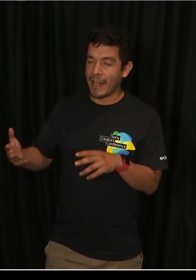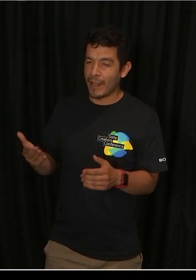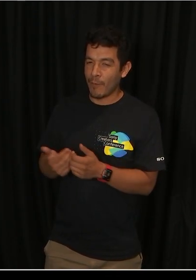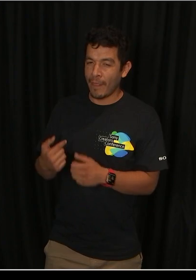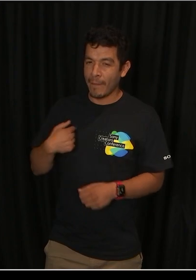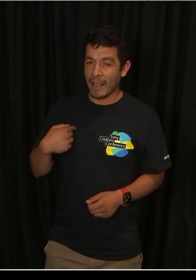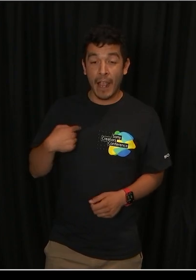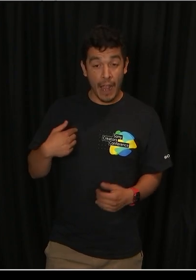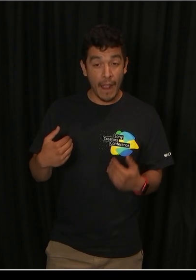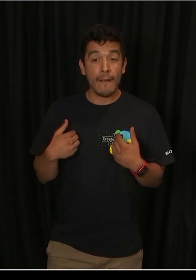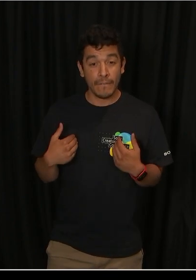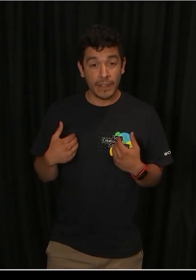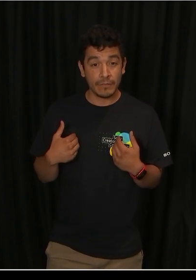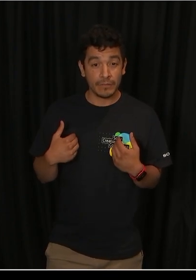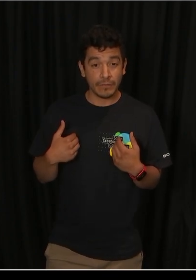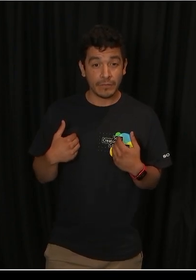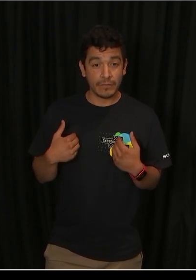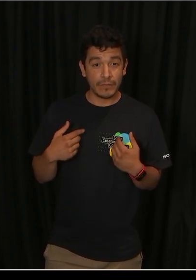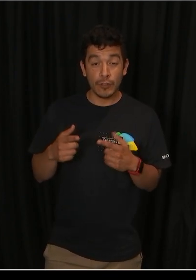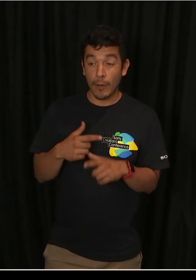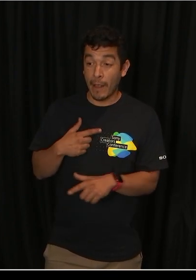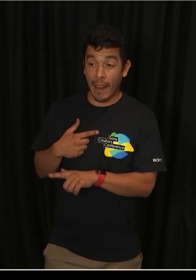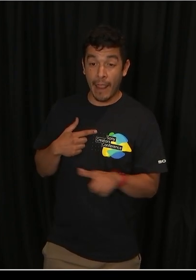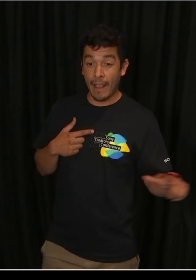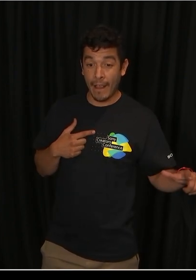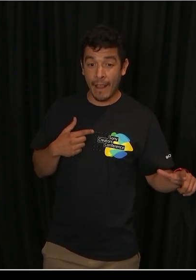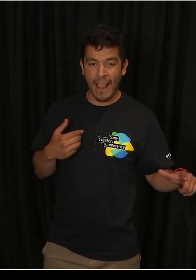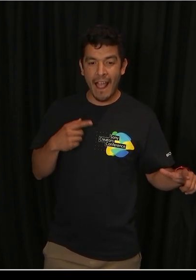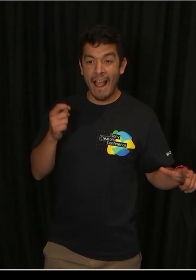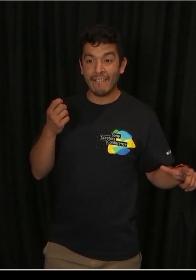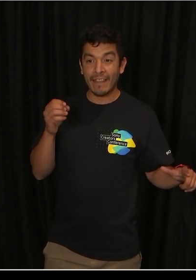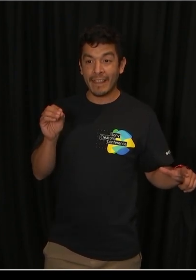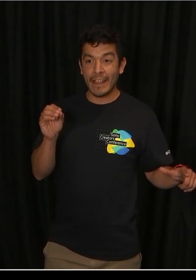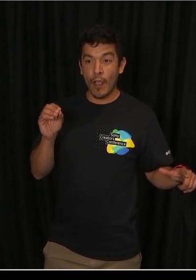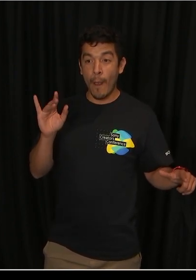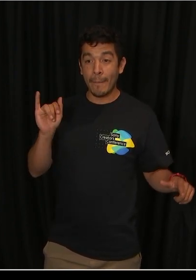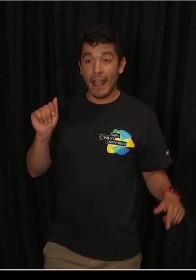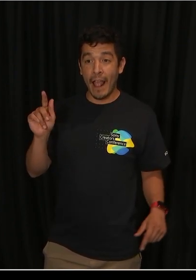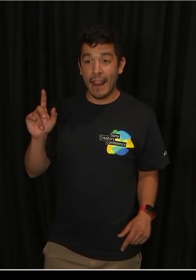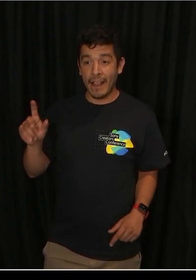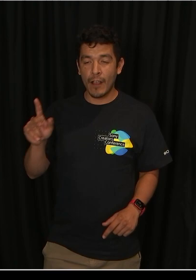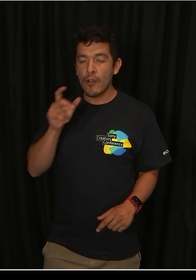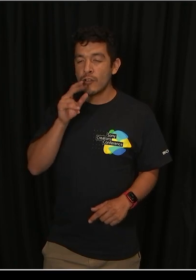I have, to my left, I've got Theo Bialek, who is a visual effects supervisor.